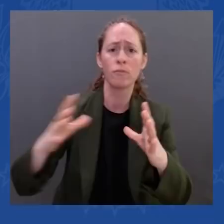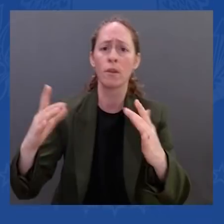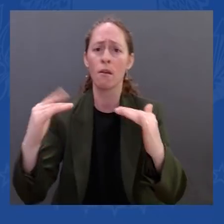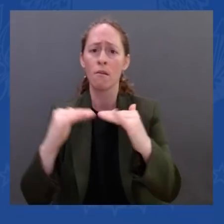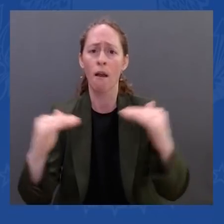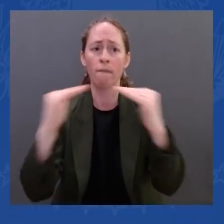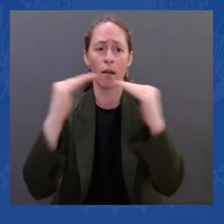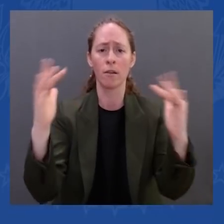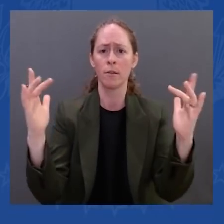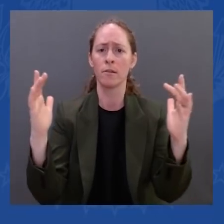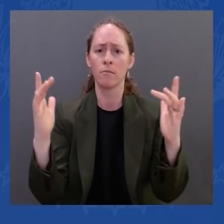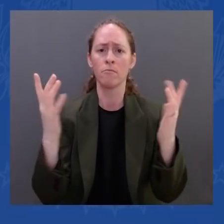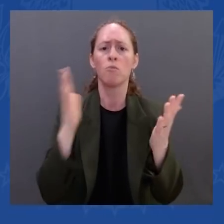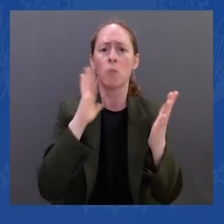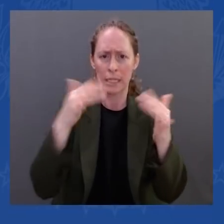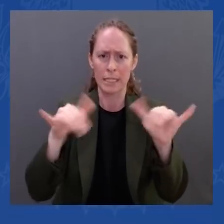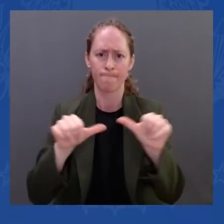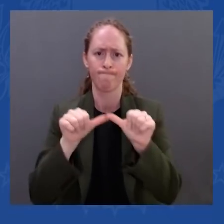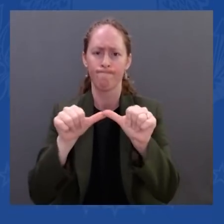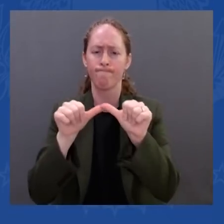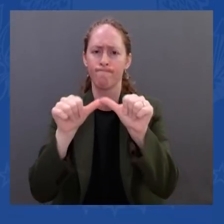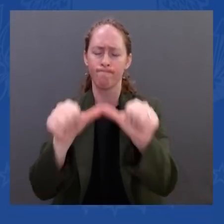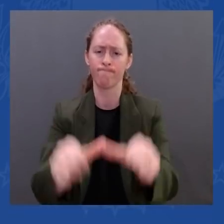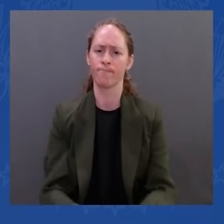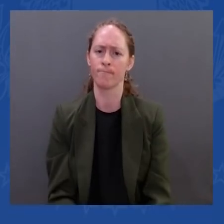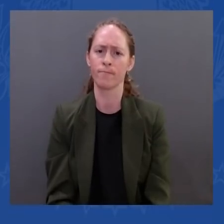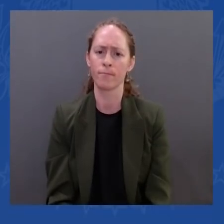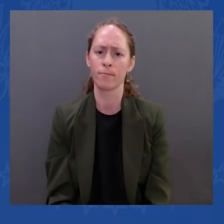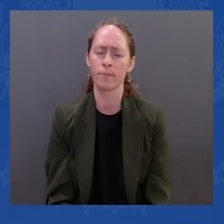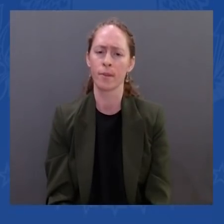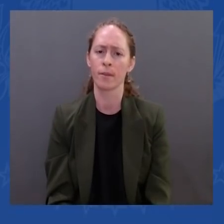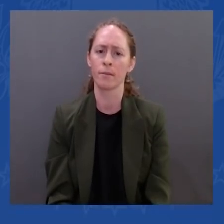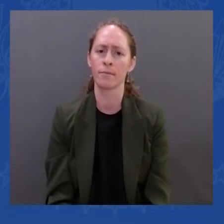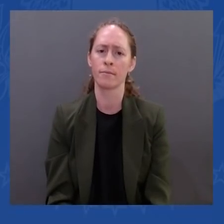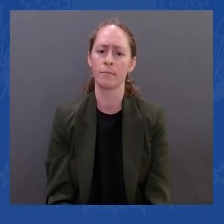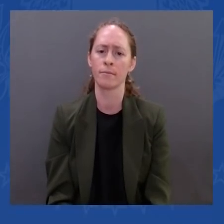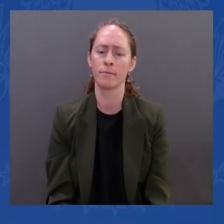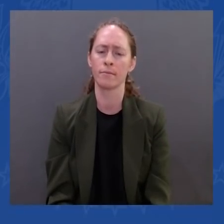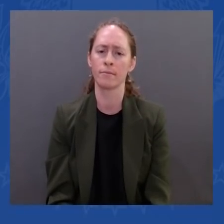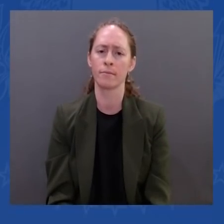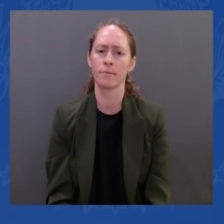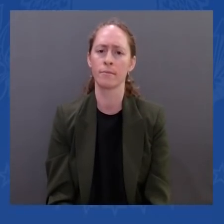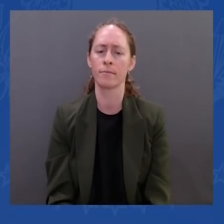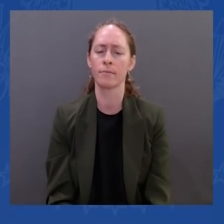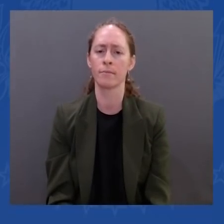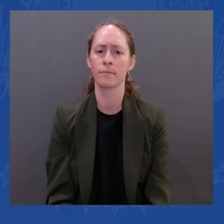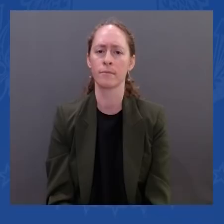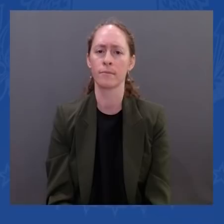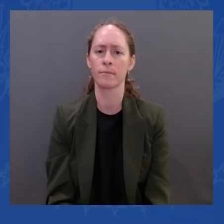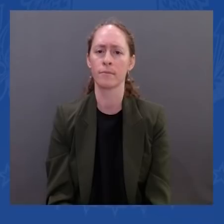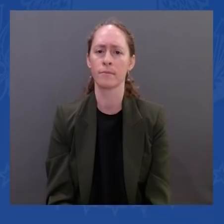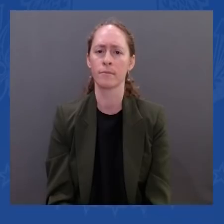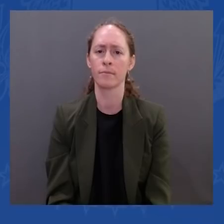In addition, to alleviate the impact on local communities of Okinawa and others,